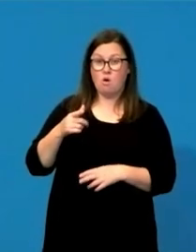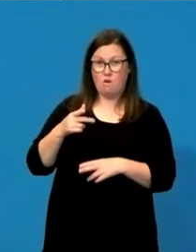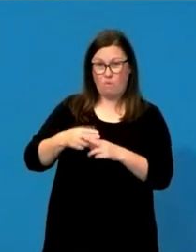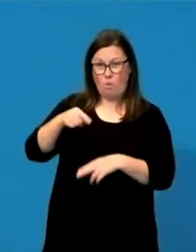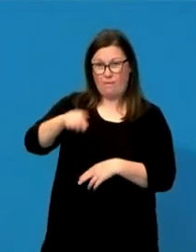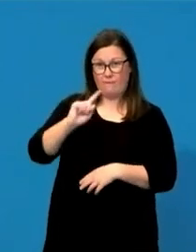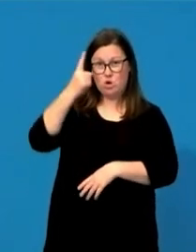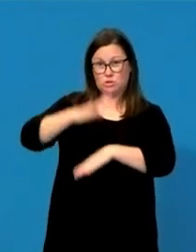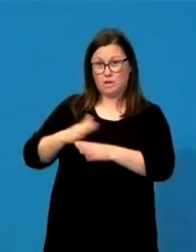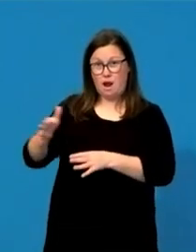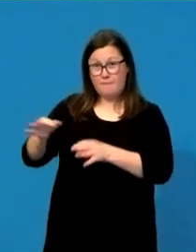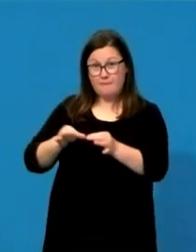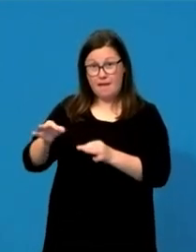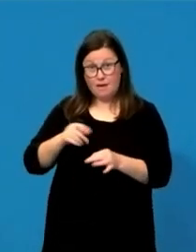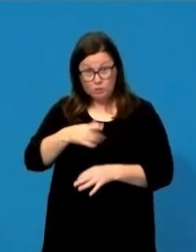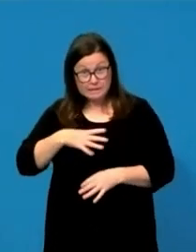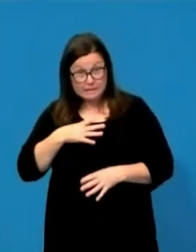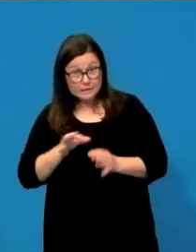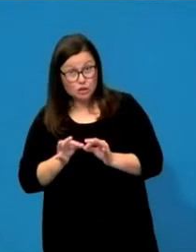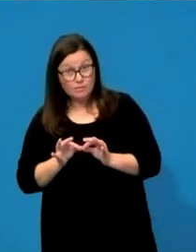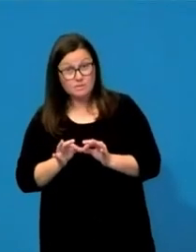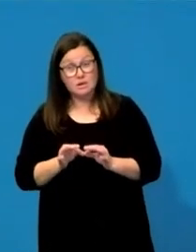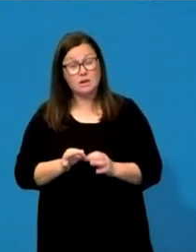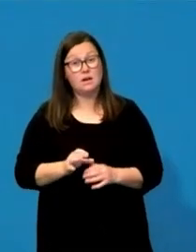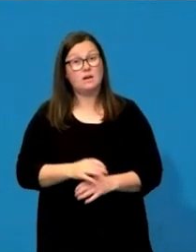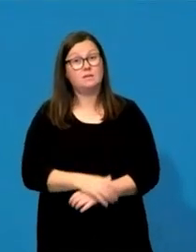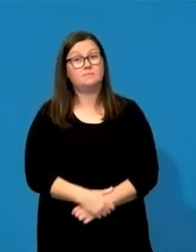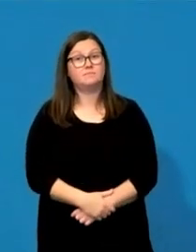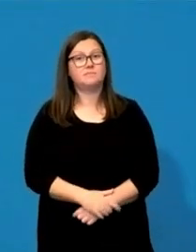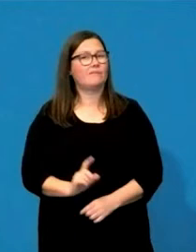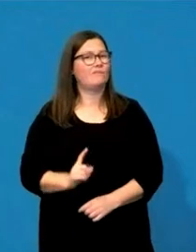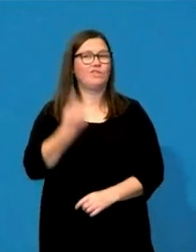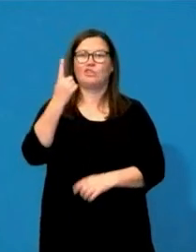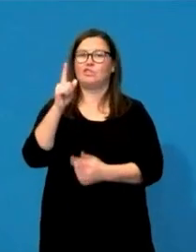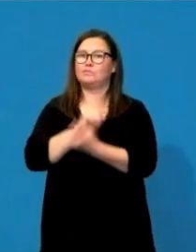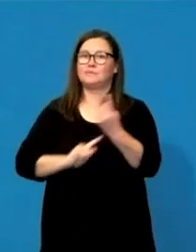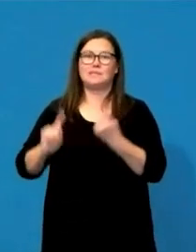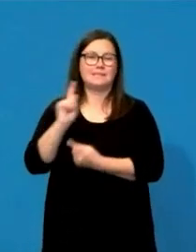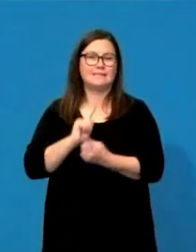talking about? JAZSIKAH: Not in the first instance, because I'm pretty good with